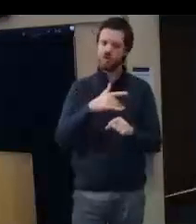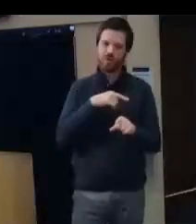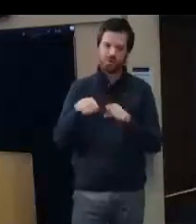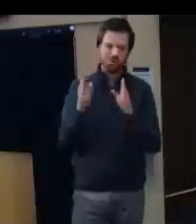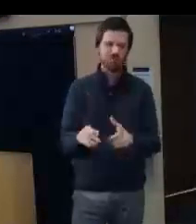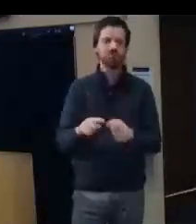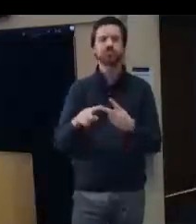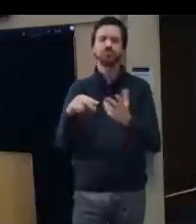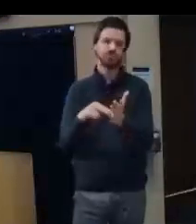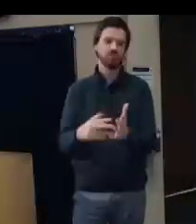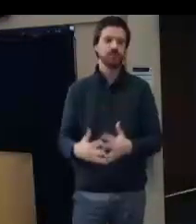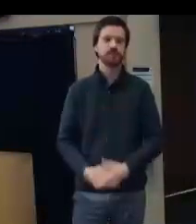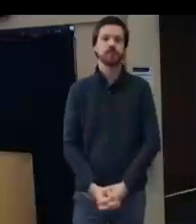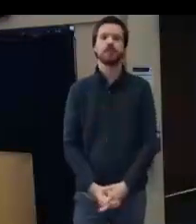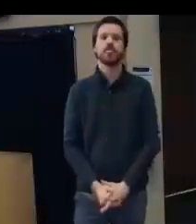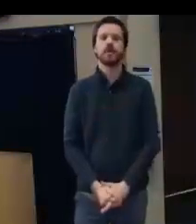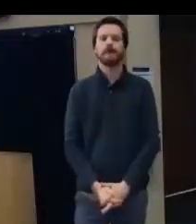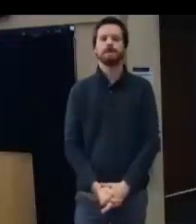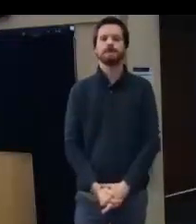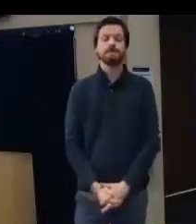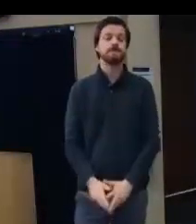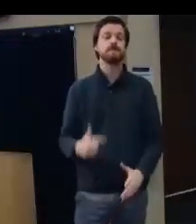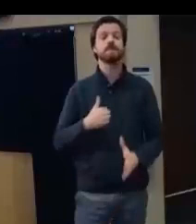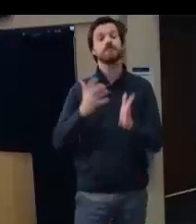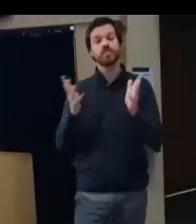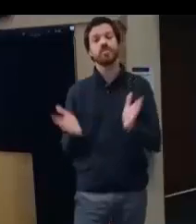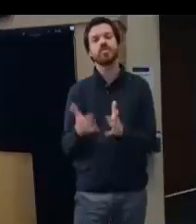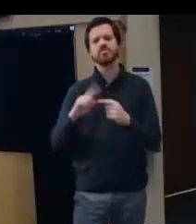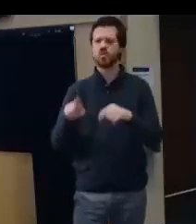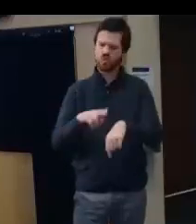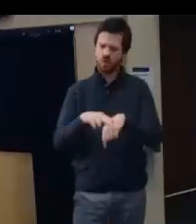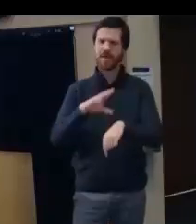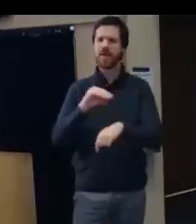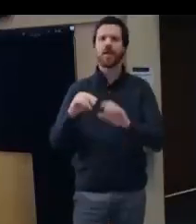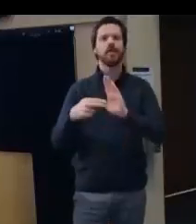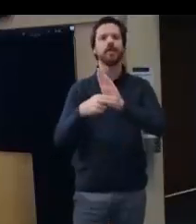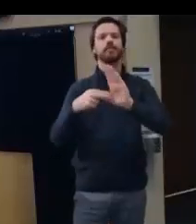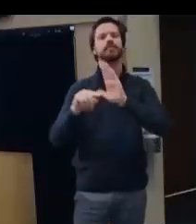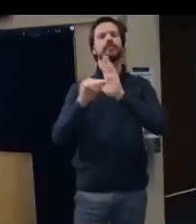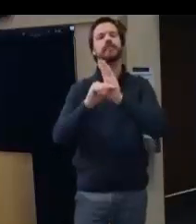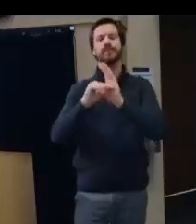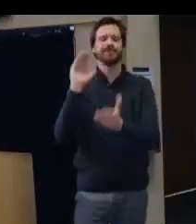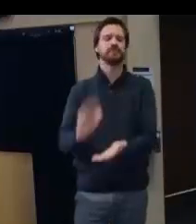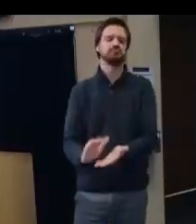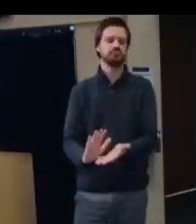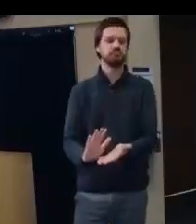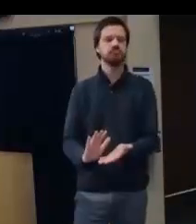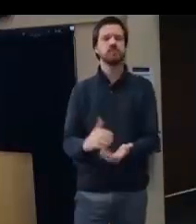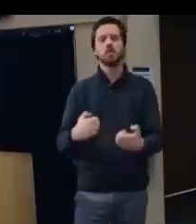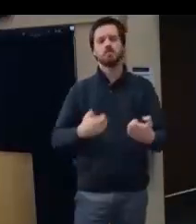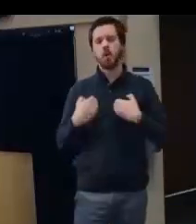nurses I encourage statements to normalize and destigmatize emotional distress so saying things